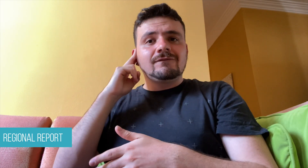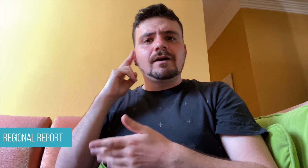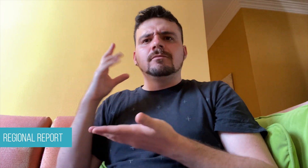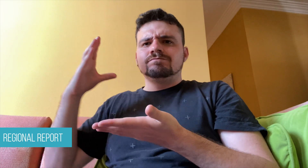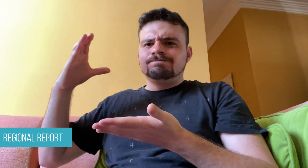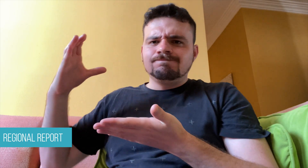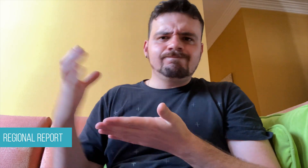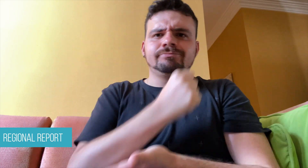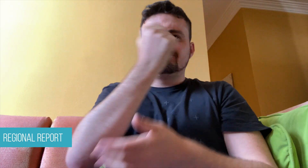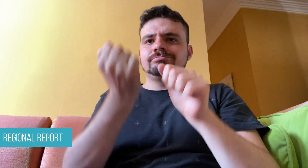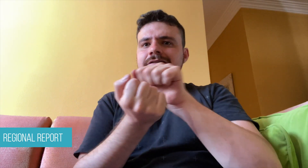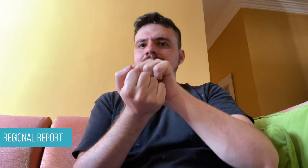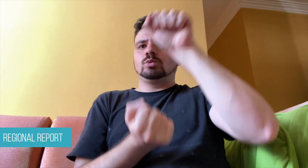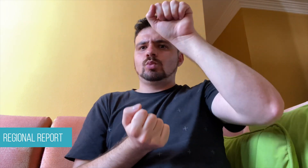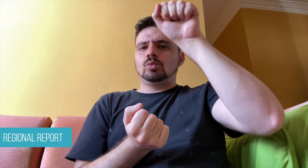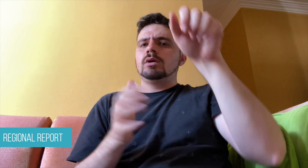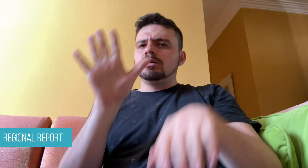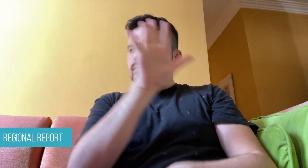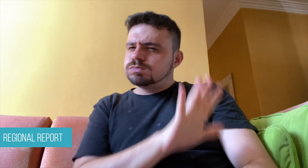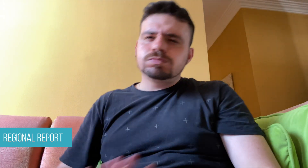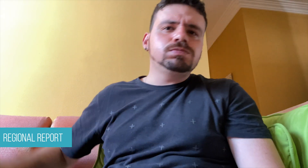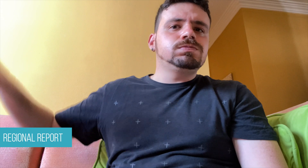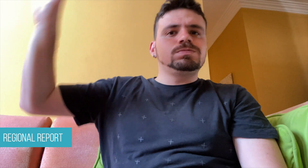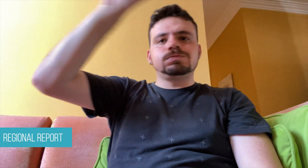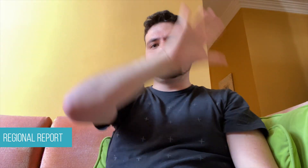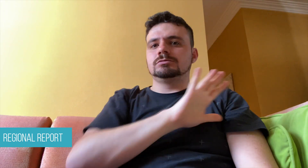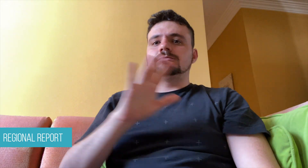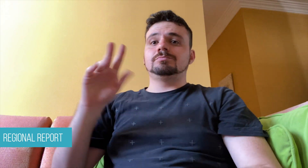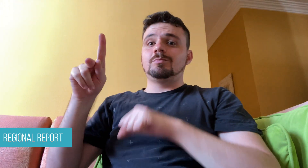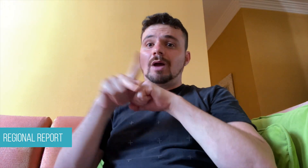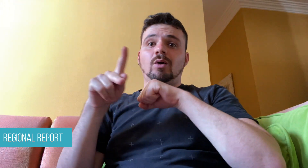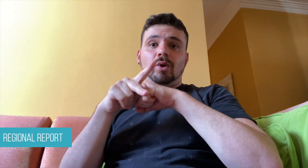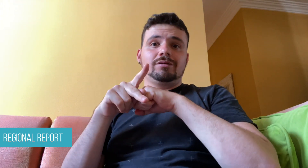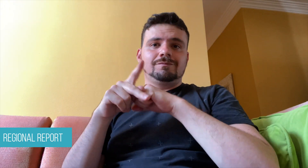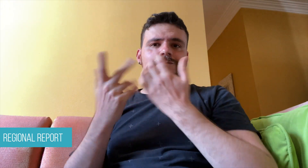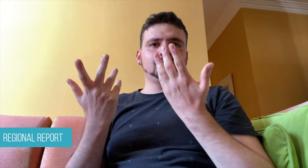anywhere in the country. The group says that they are grateful